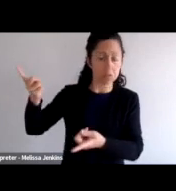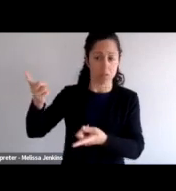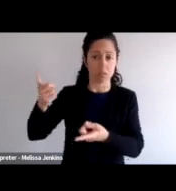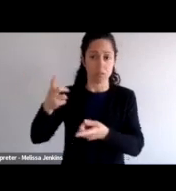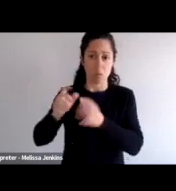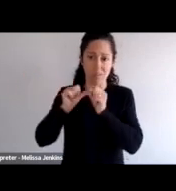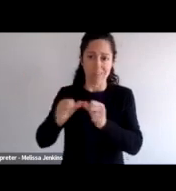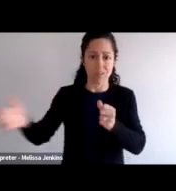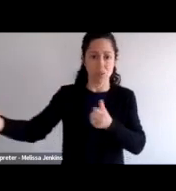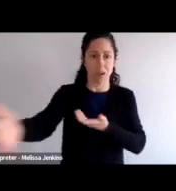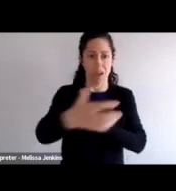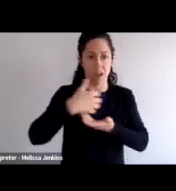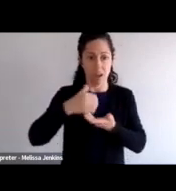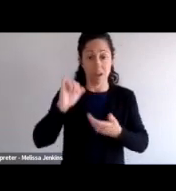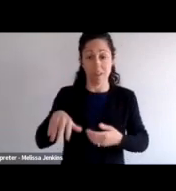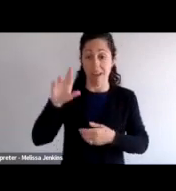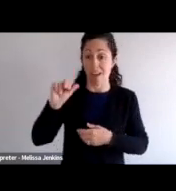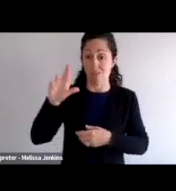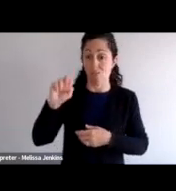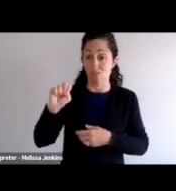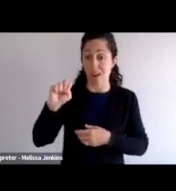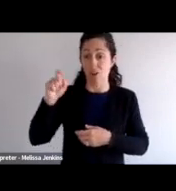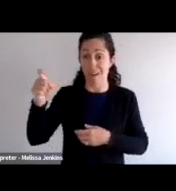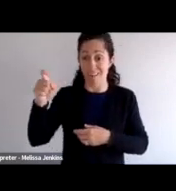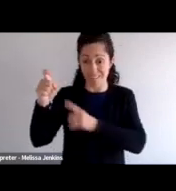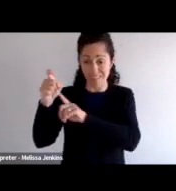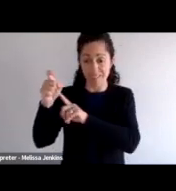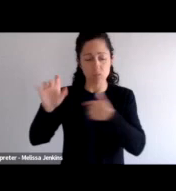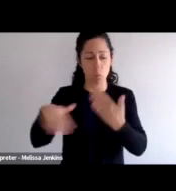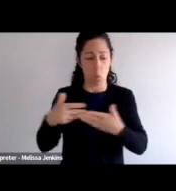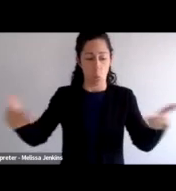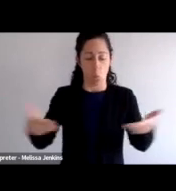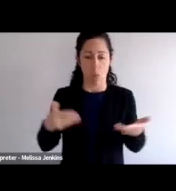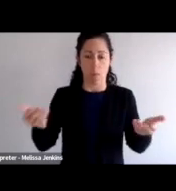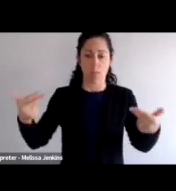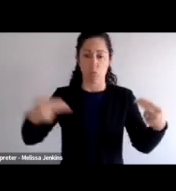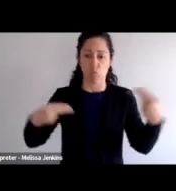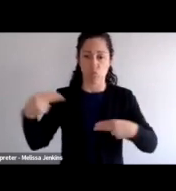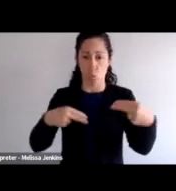welcome in RARE-X. Each disease has a front door or